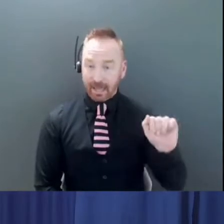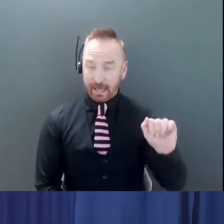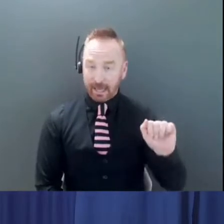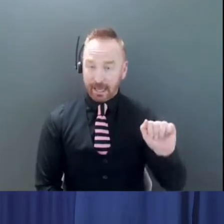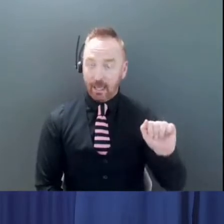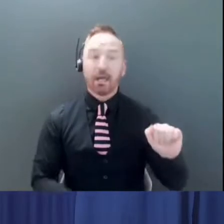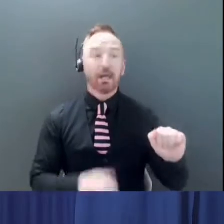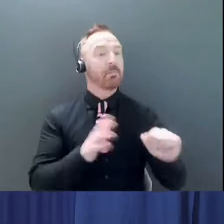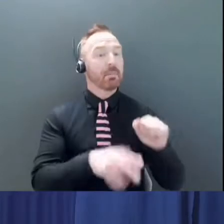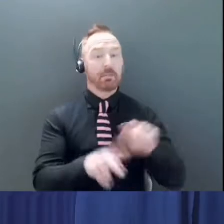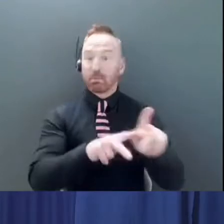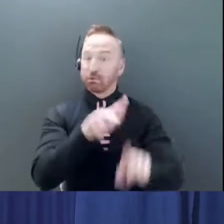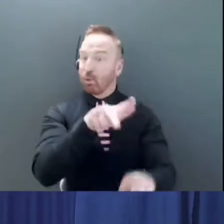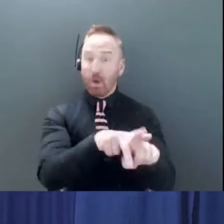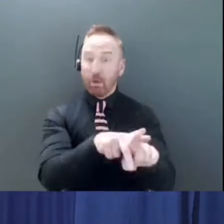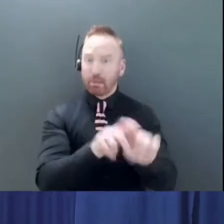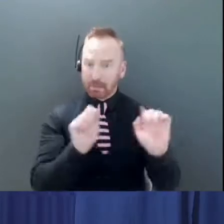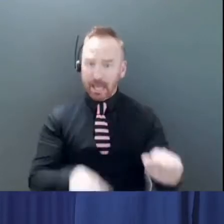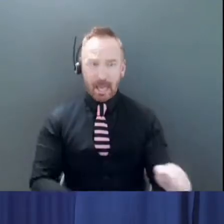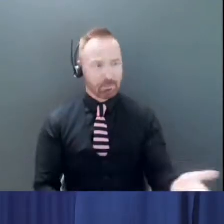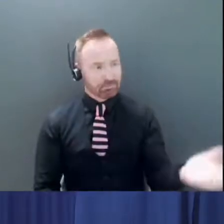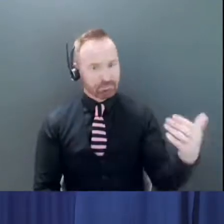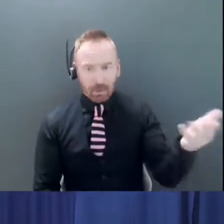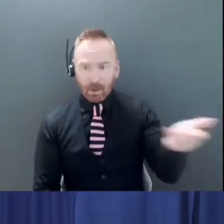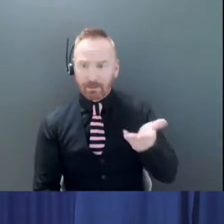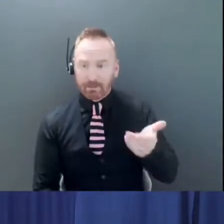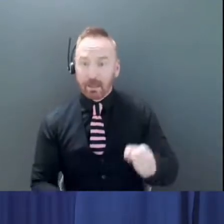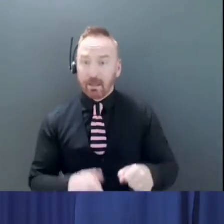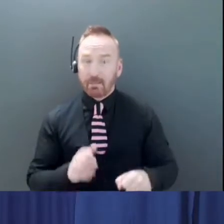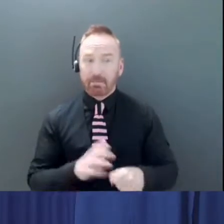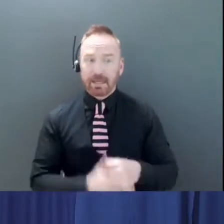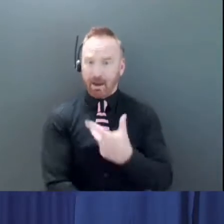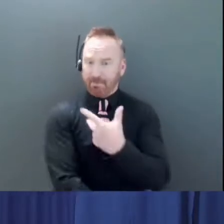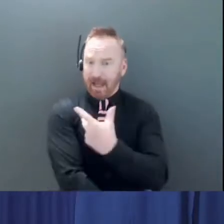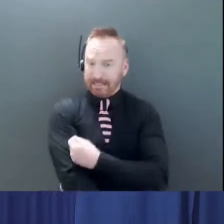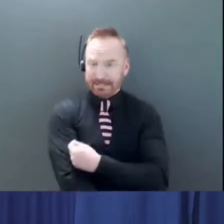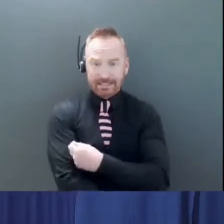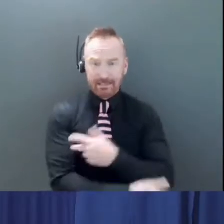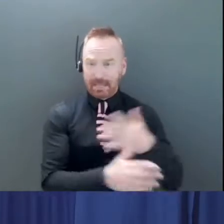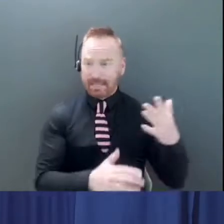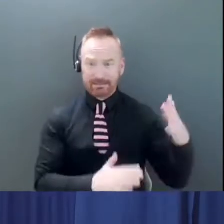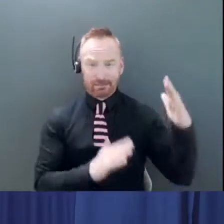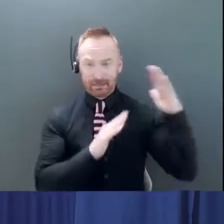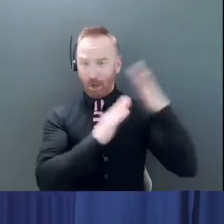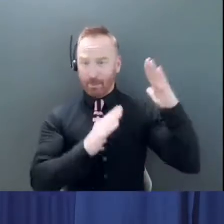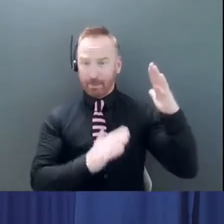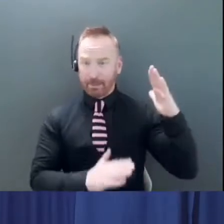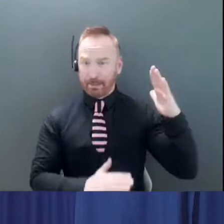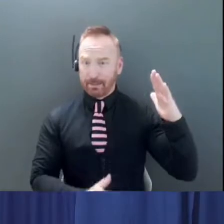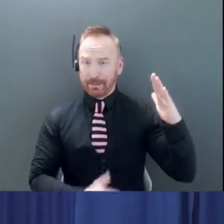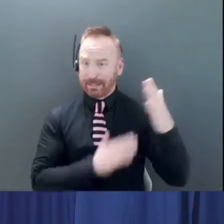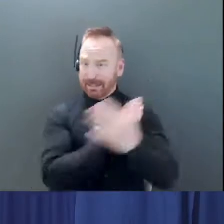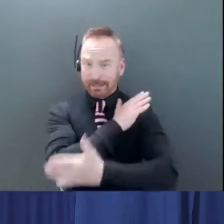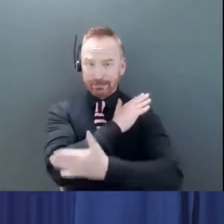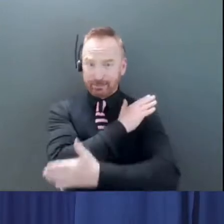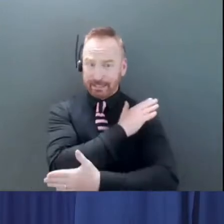You can book an appointment online at Yukon.ca. Walk-ins are also welcome. Our vaccine rates are the